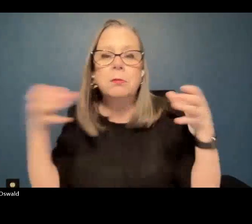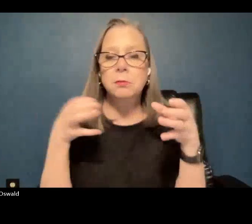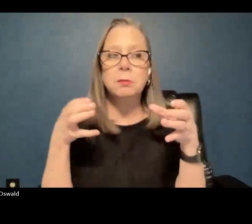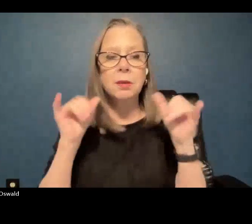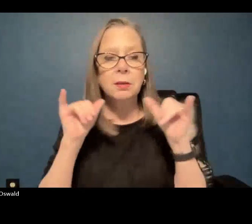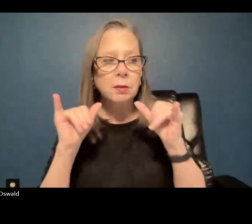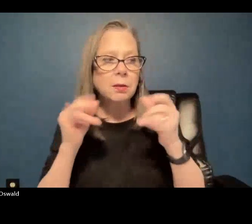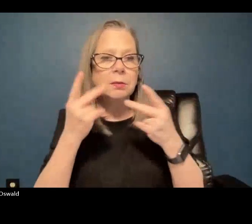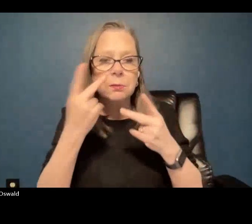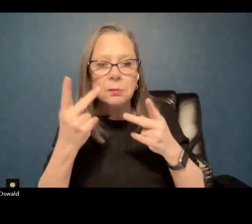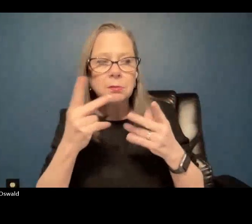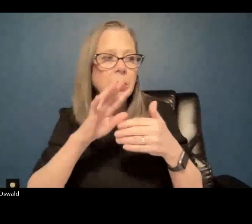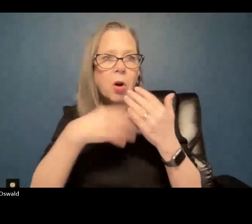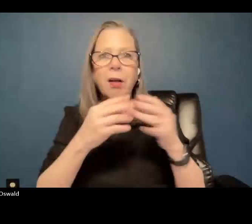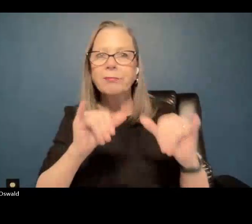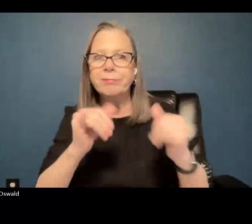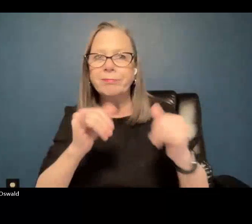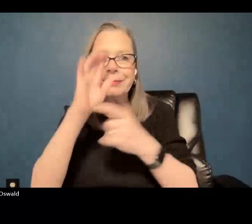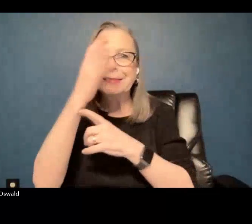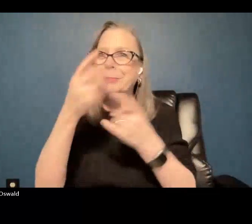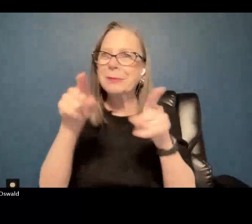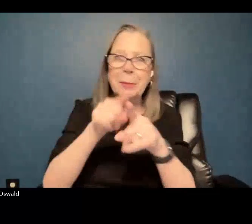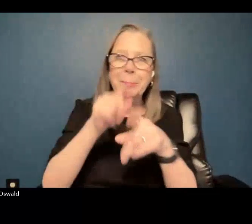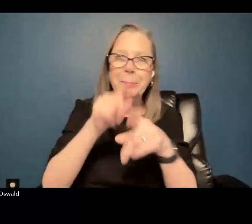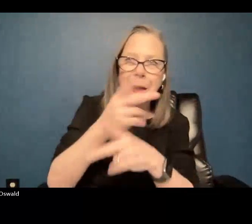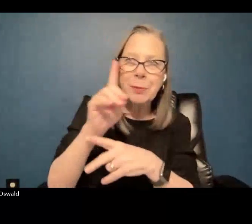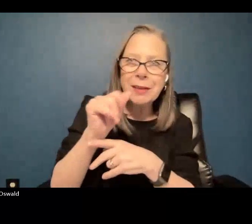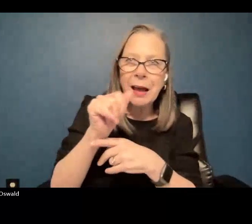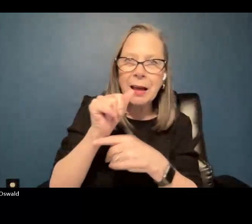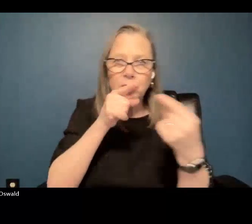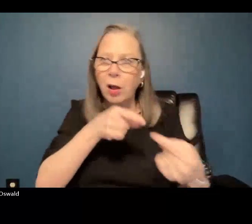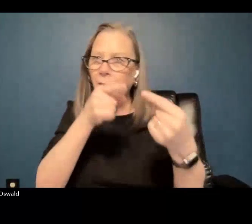the same data elements and issues and challenges with the direct care workforce.